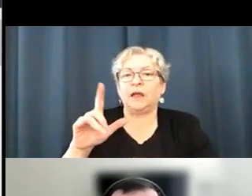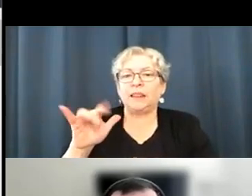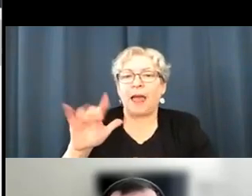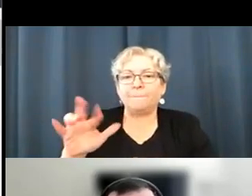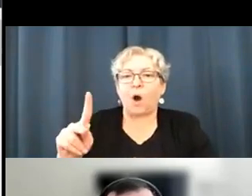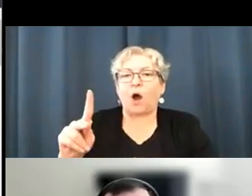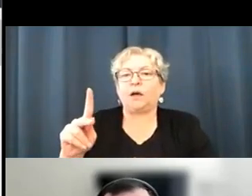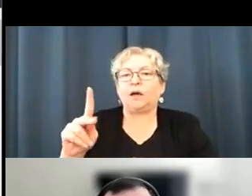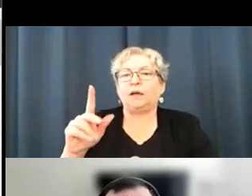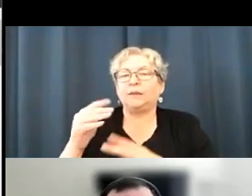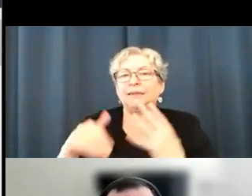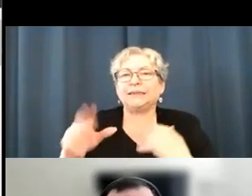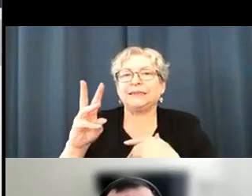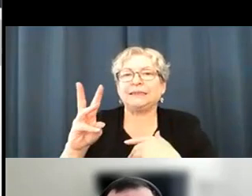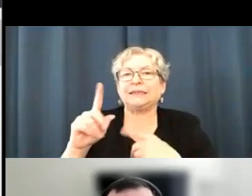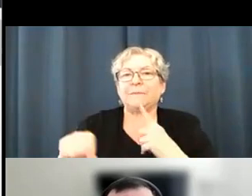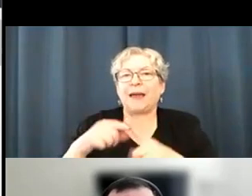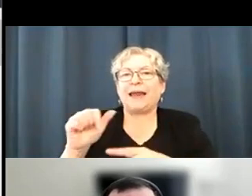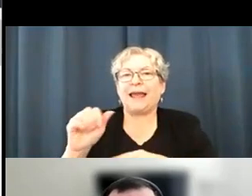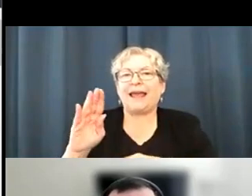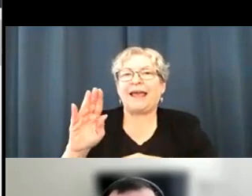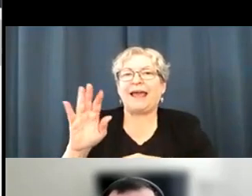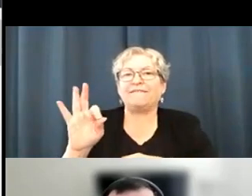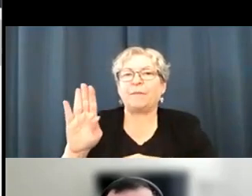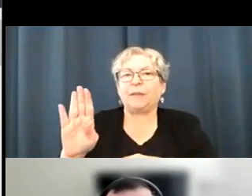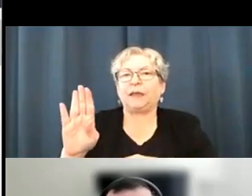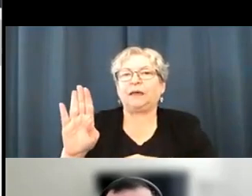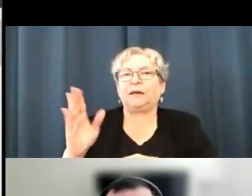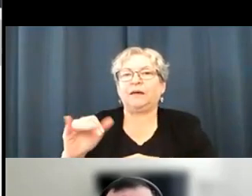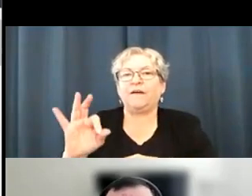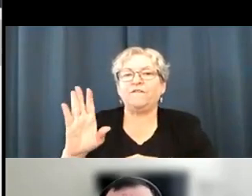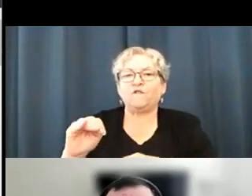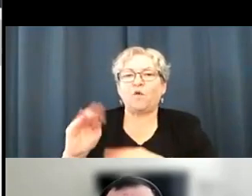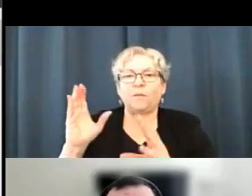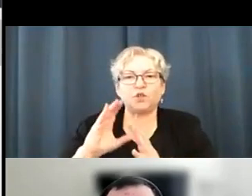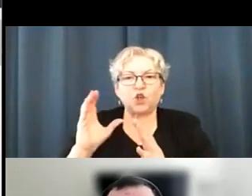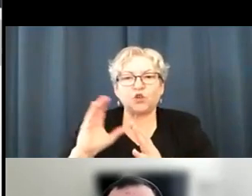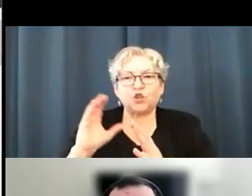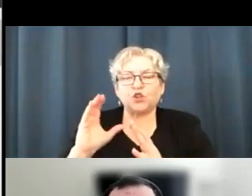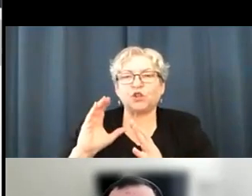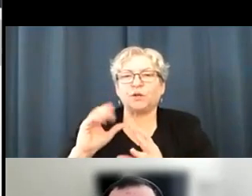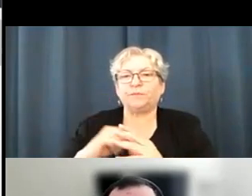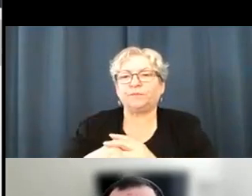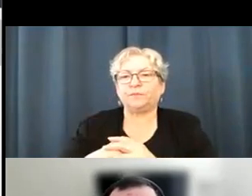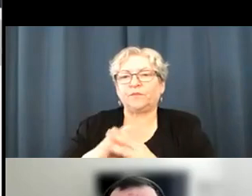list with six items about AFB visited link. Form search. [Instructor] So, just with those, we saw that we jumped